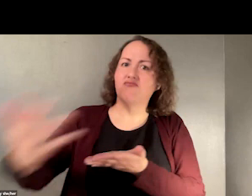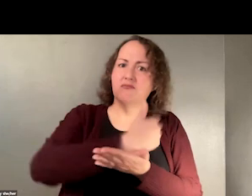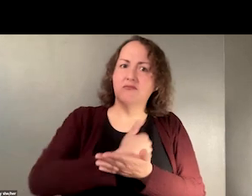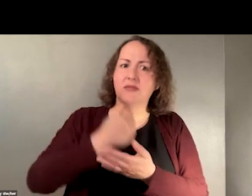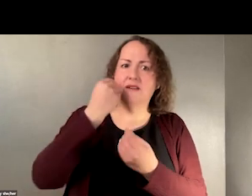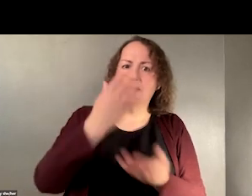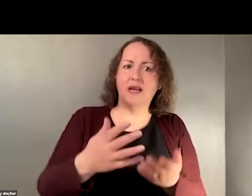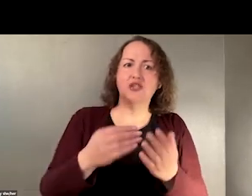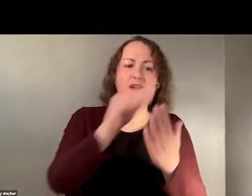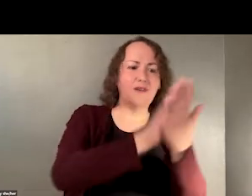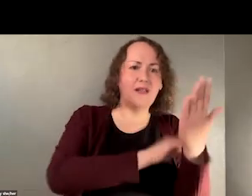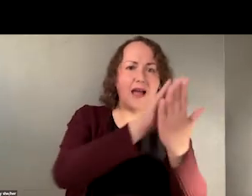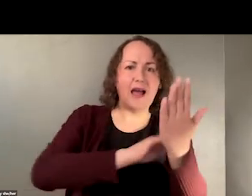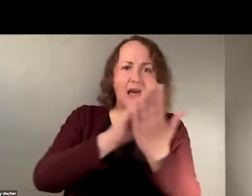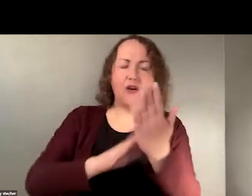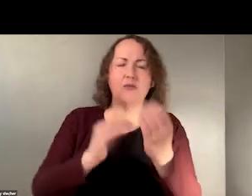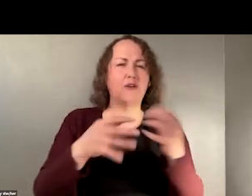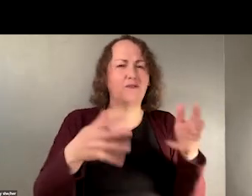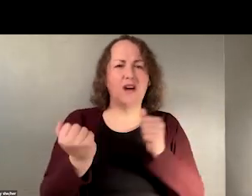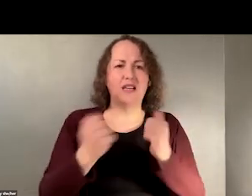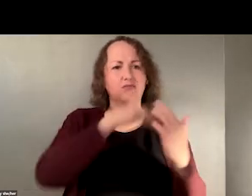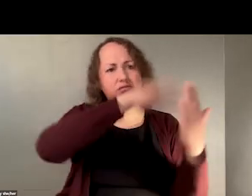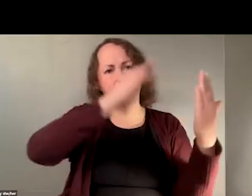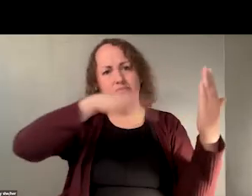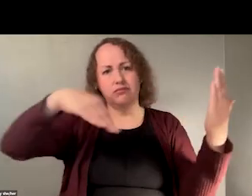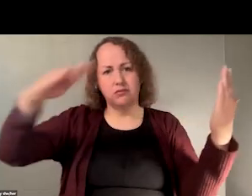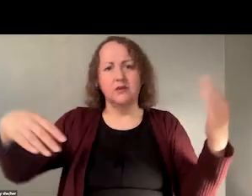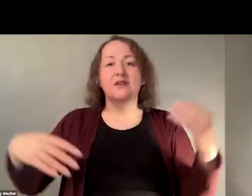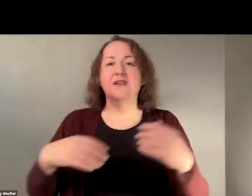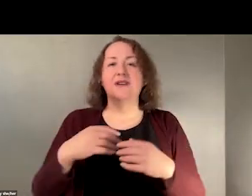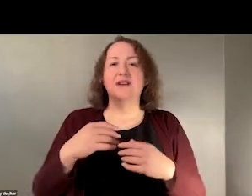fill out forms faster, and just make it a much nicer experience for you.